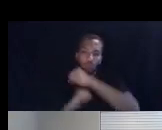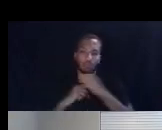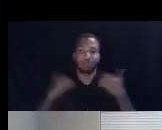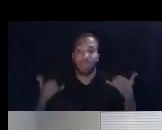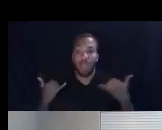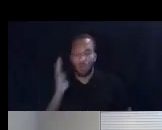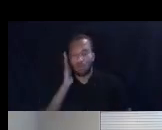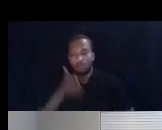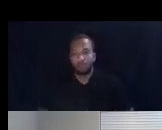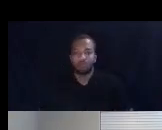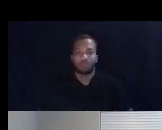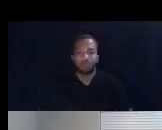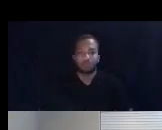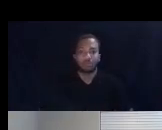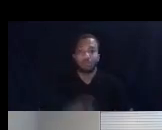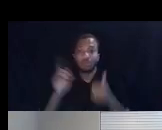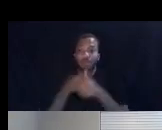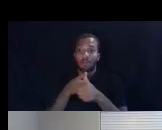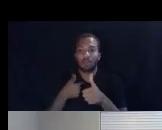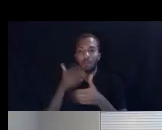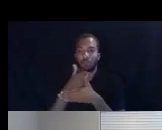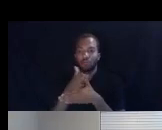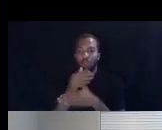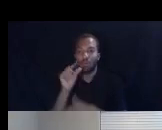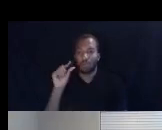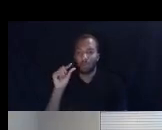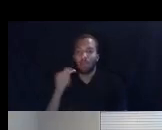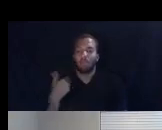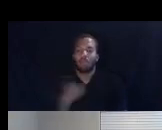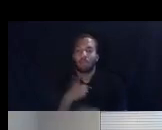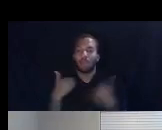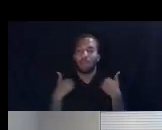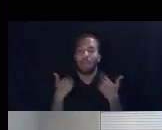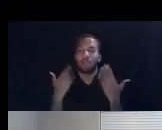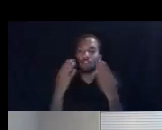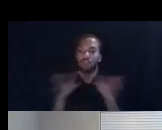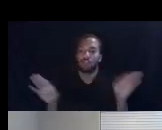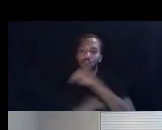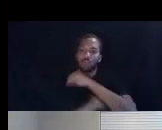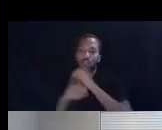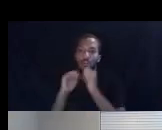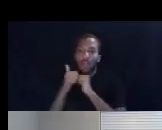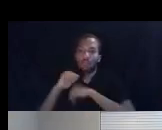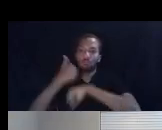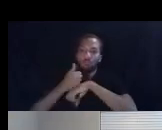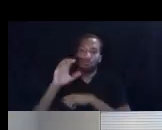So first, I'll share a little bit. We have a general structure of how we set up our CHIP work within Washington County